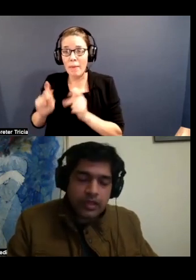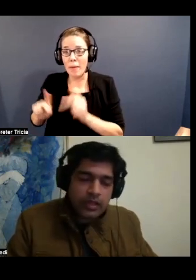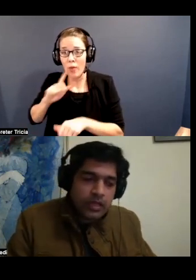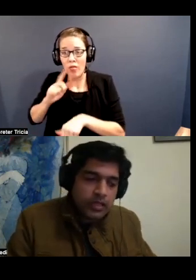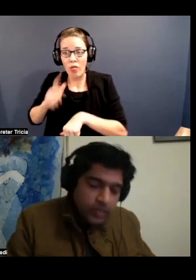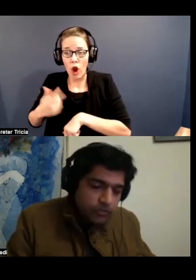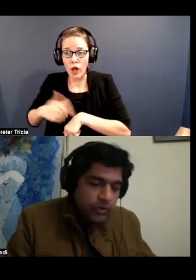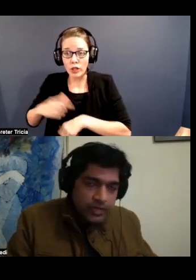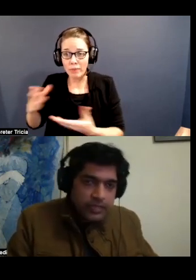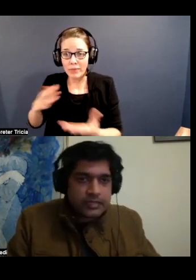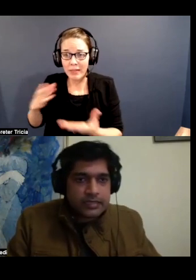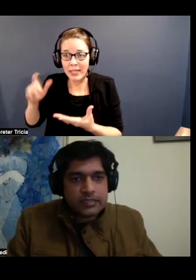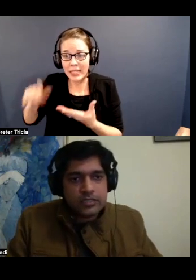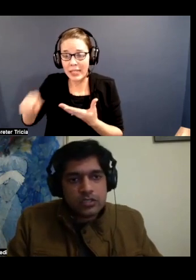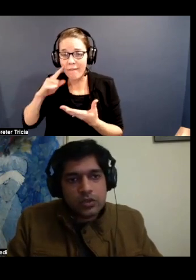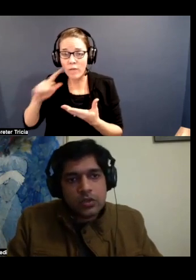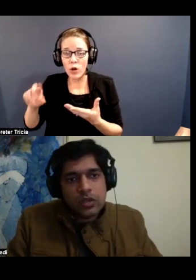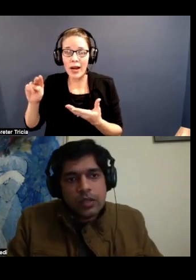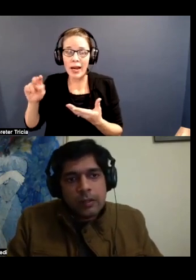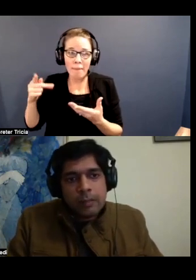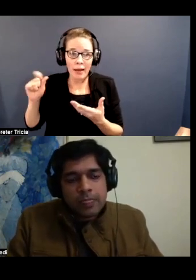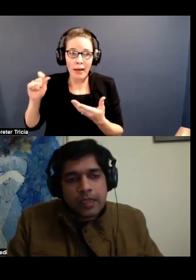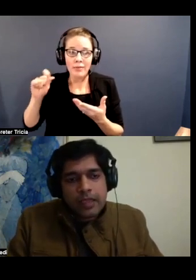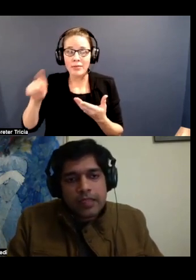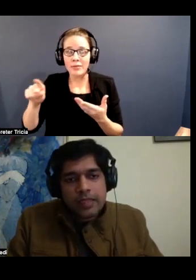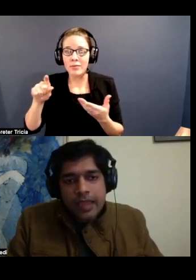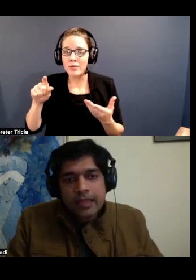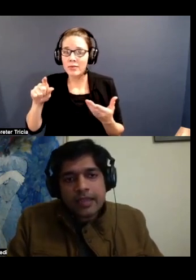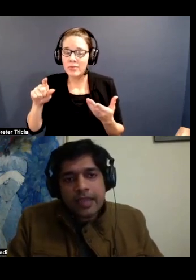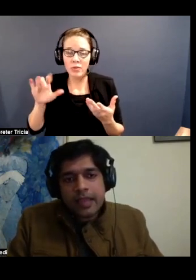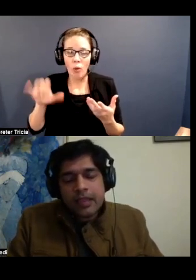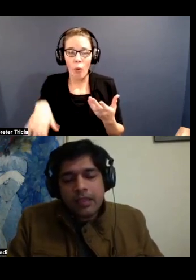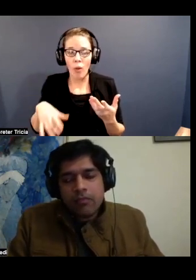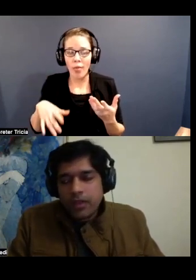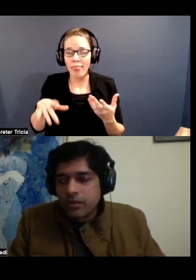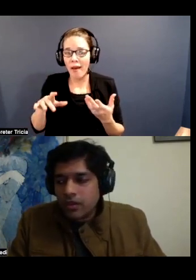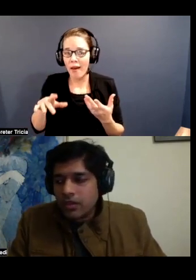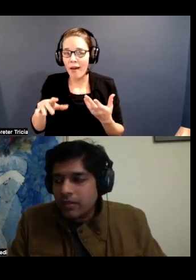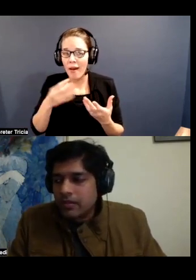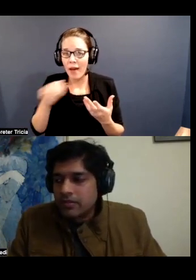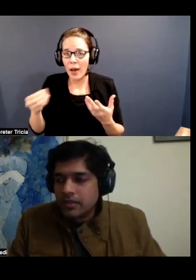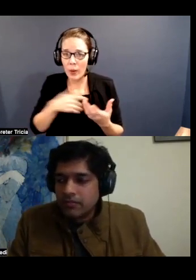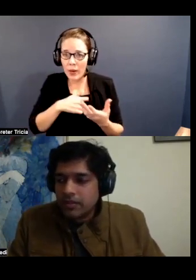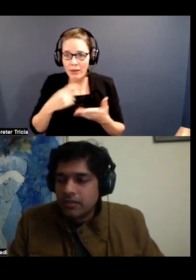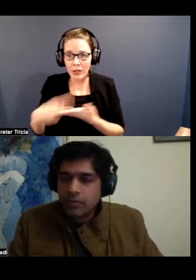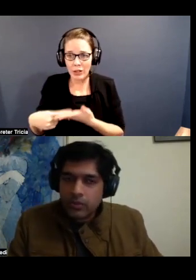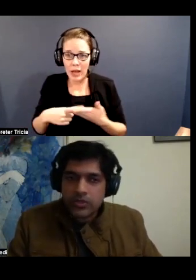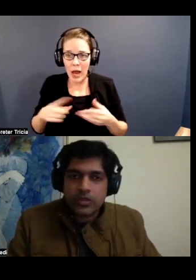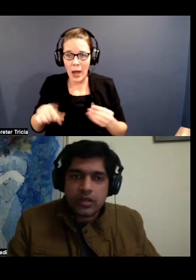Need for LTSS so that we are talking about a significant portion,